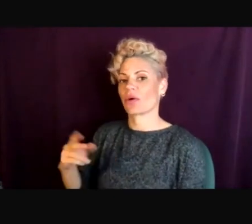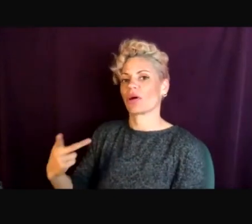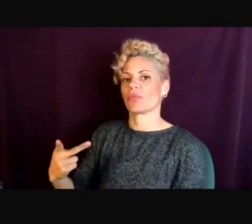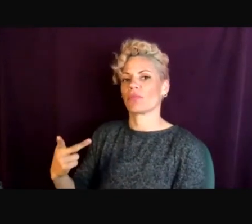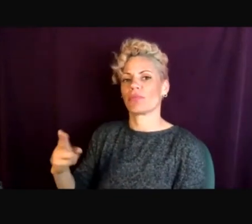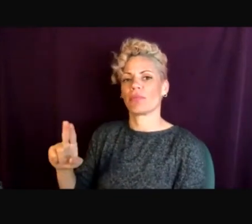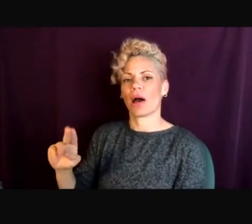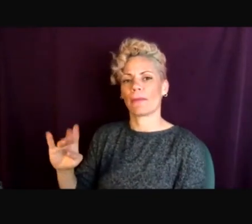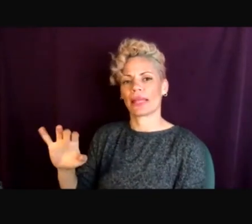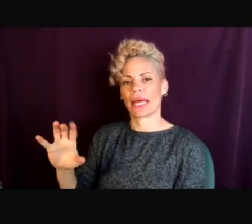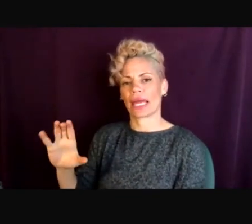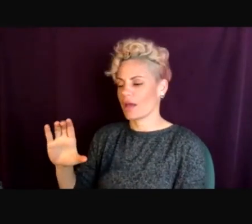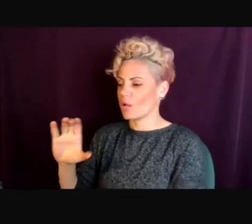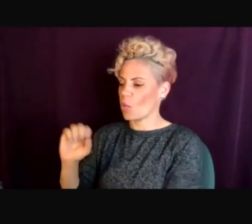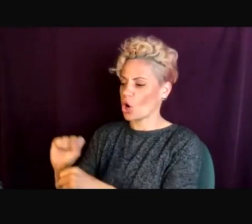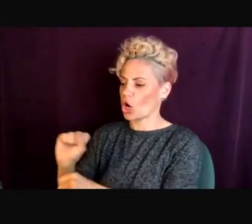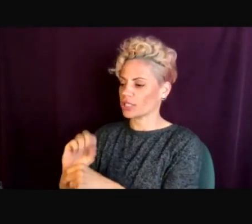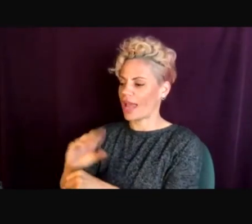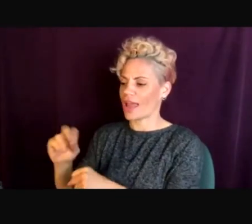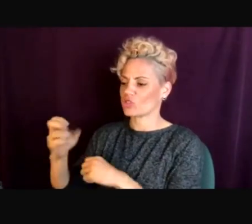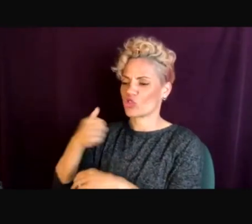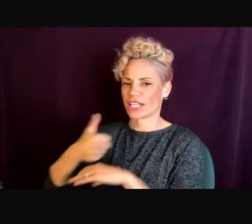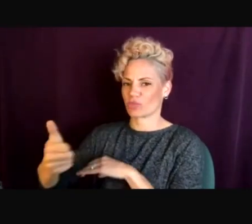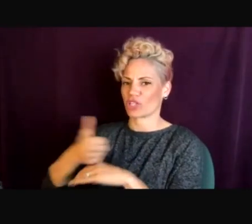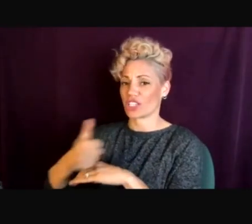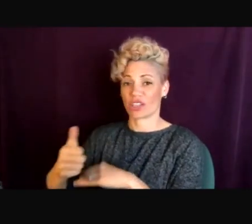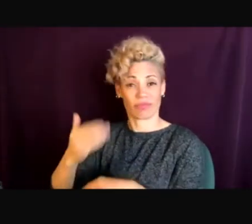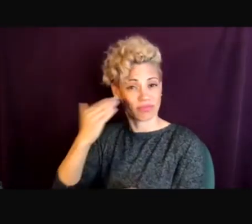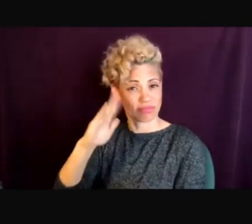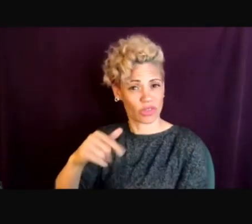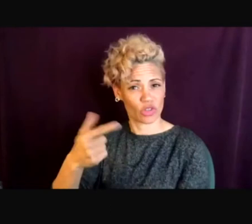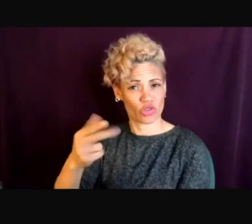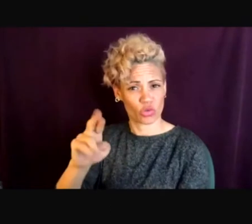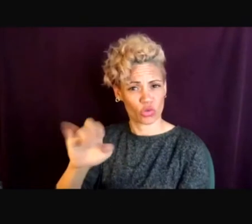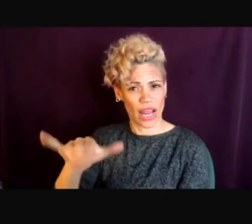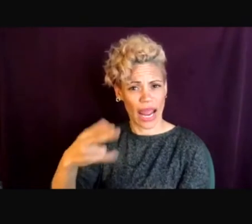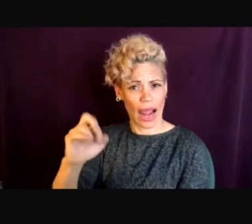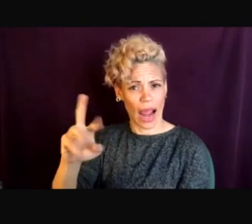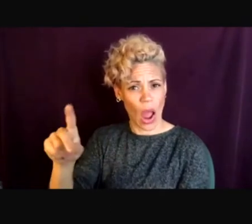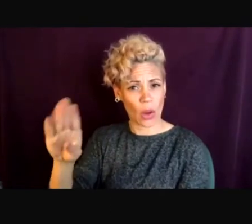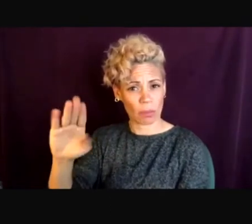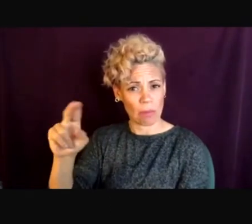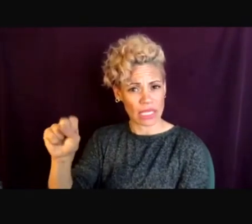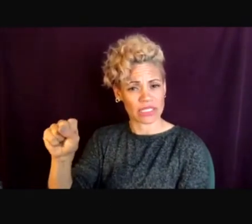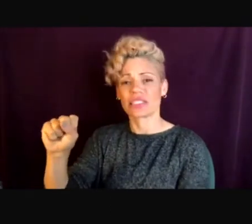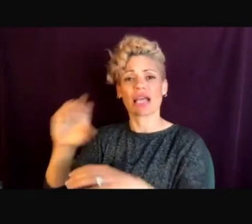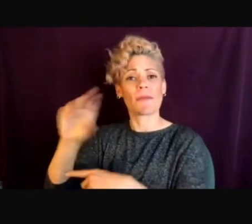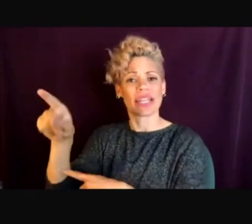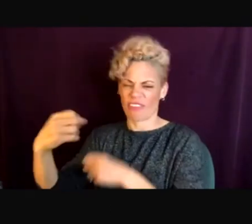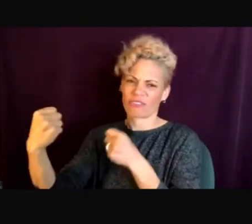And Greyhound Bus was the one that was fighting us the most. And they had spent a lot of money lobbying